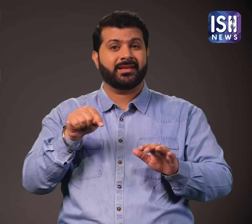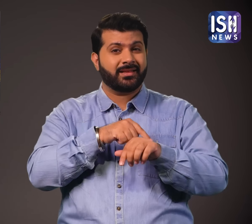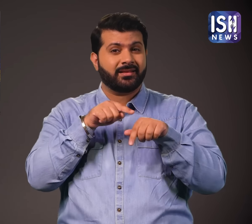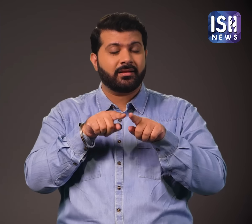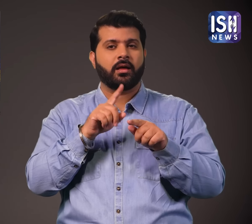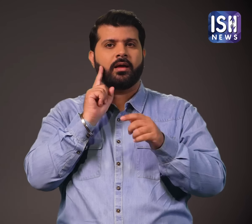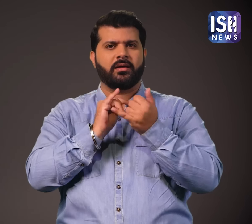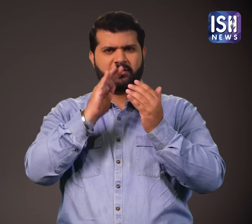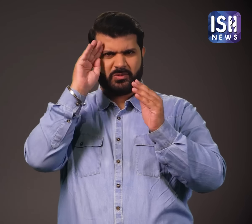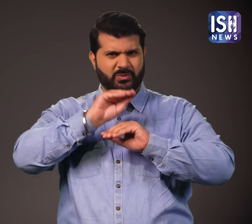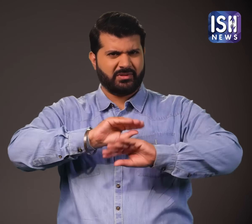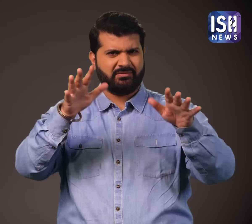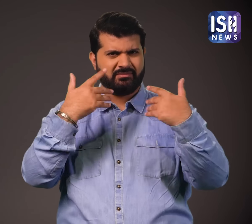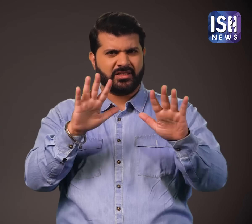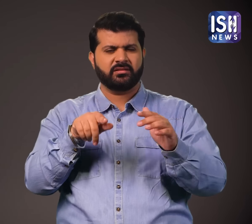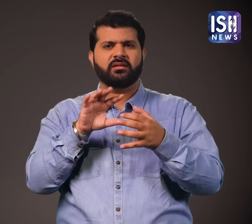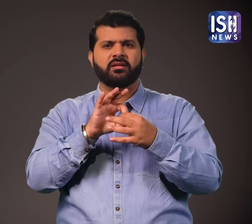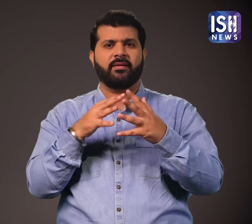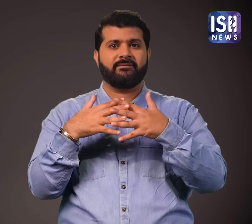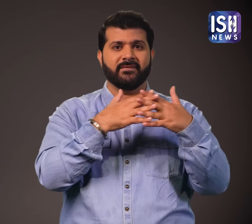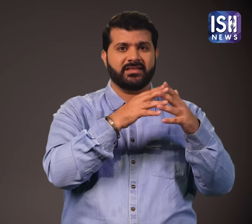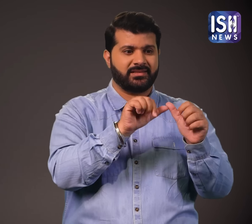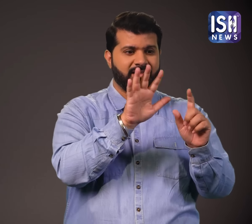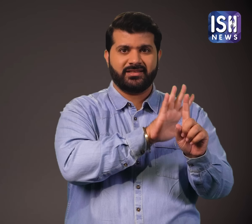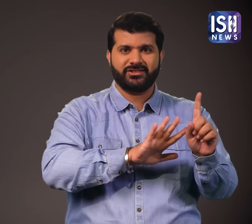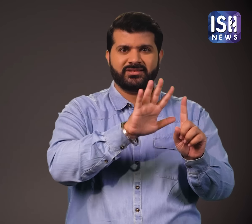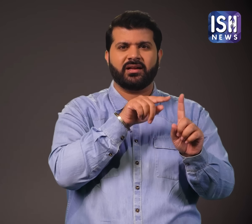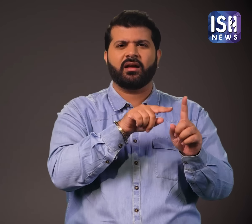At the same time, ISH News has been sharing updates about the situation in West Asia,